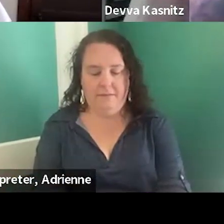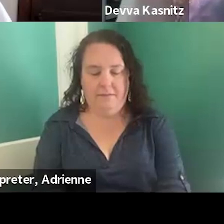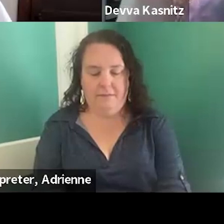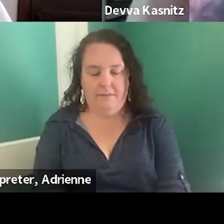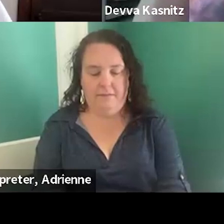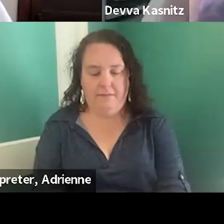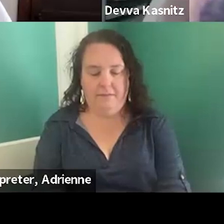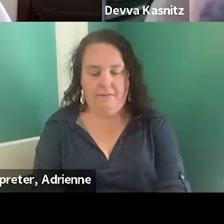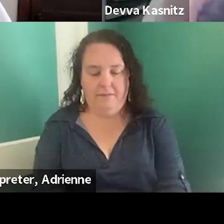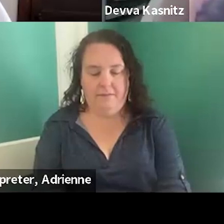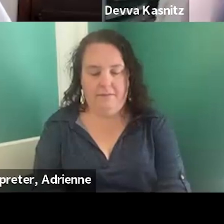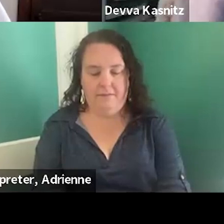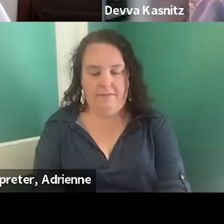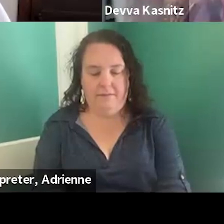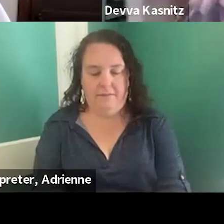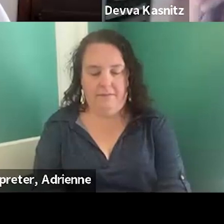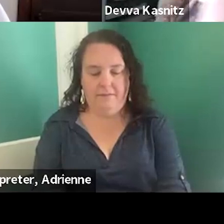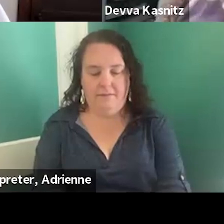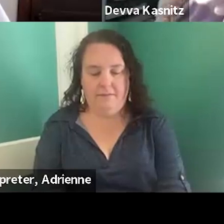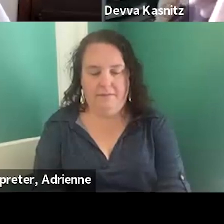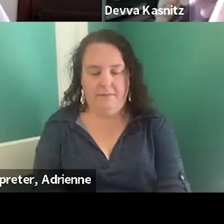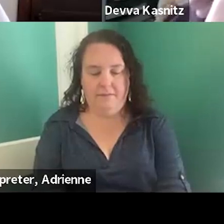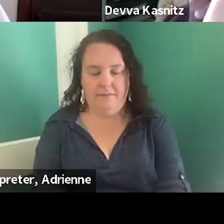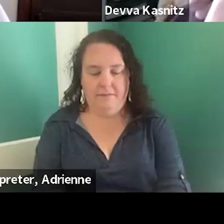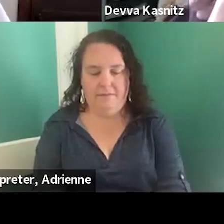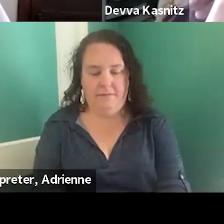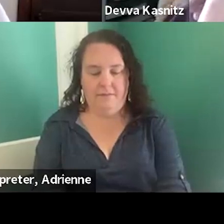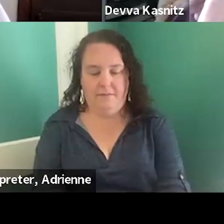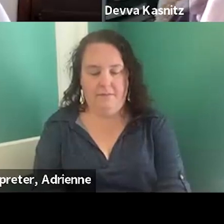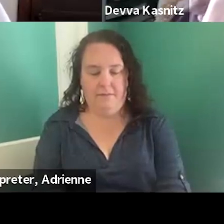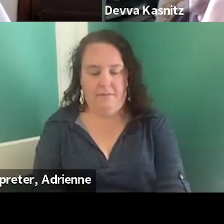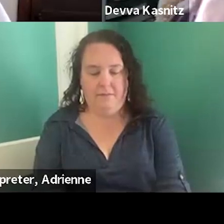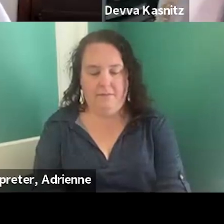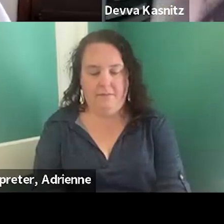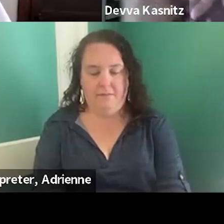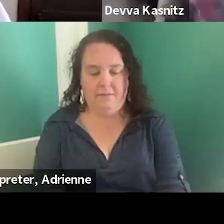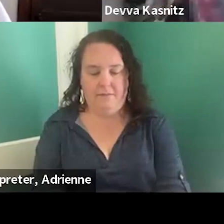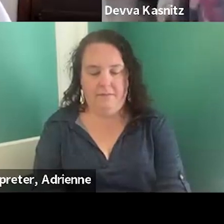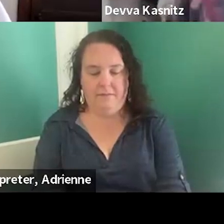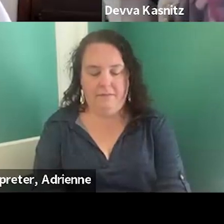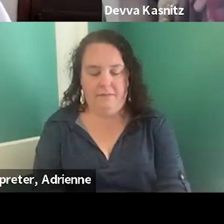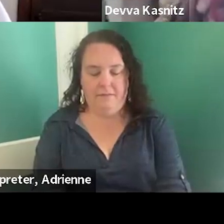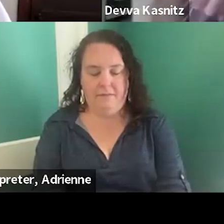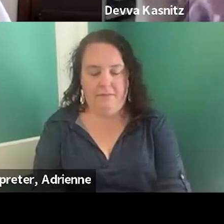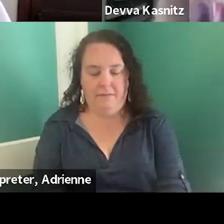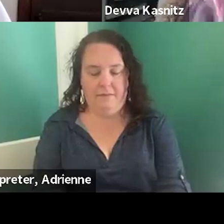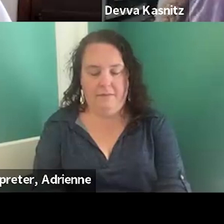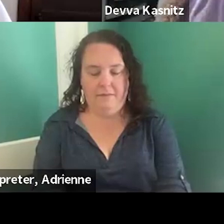Oh, Shamsi, Devva's added an answer in the chat. Oh, thank you, Devva.